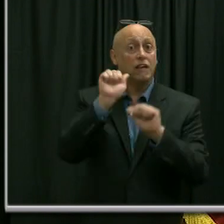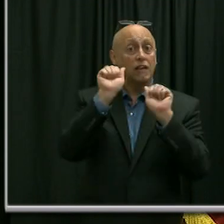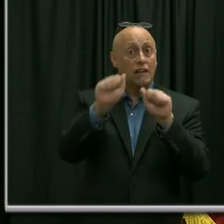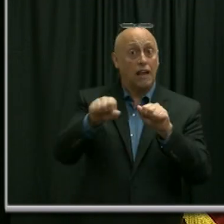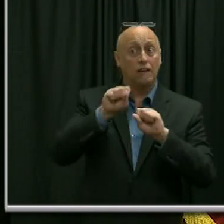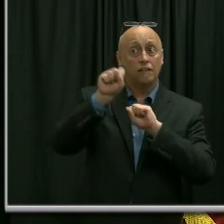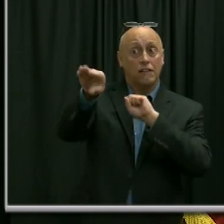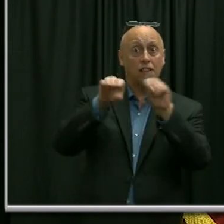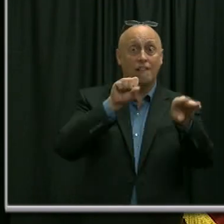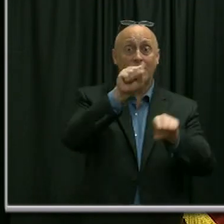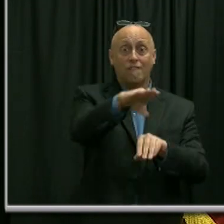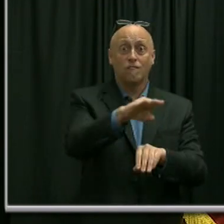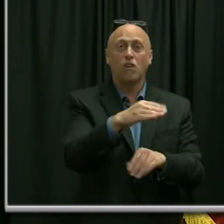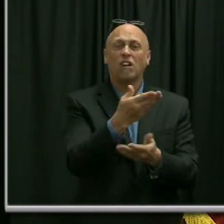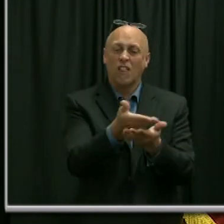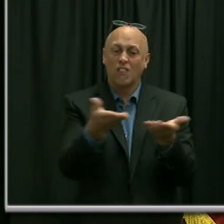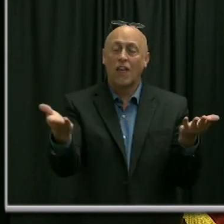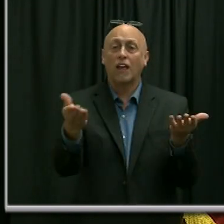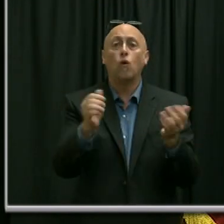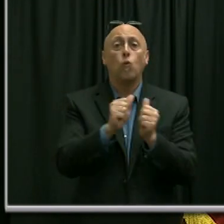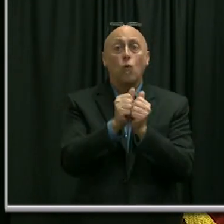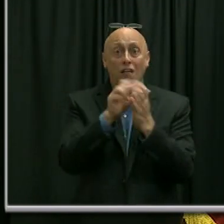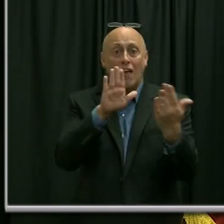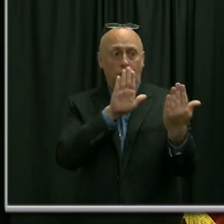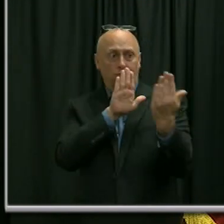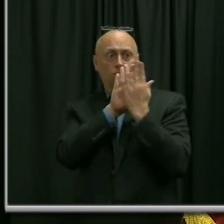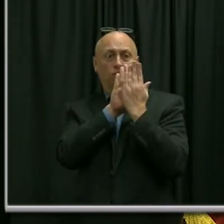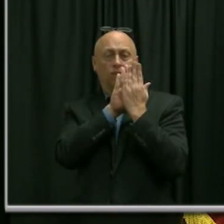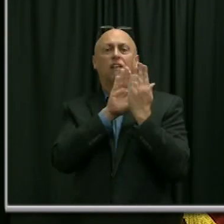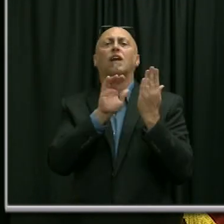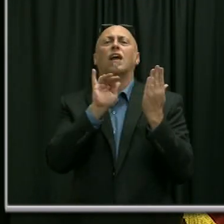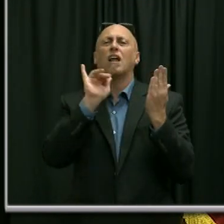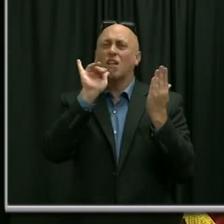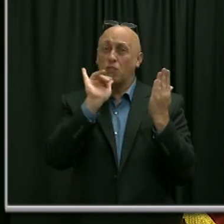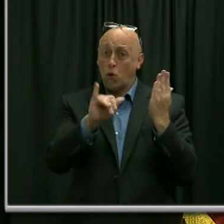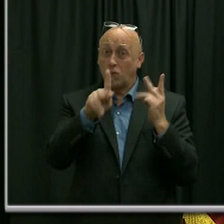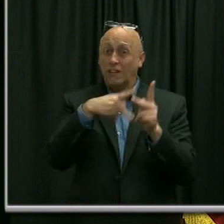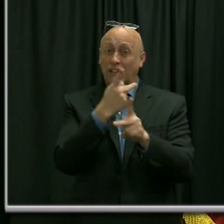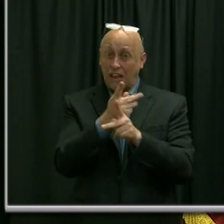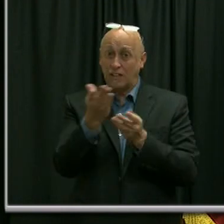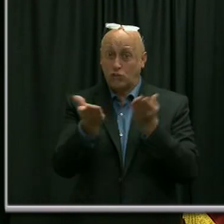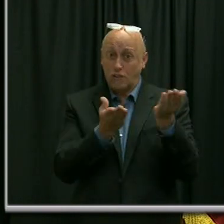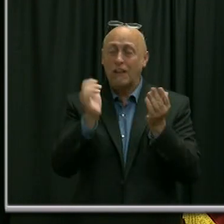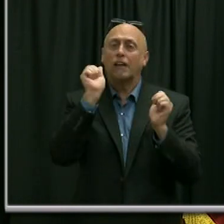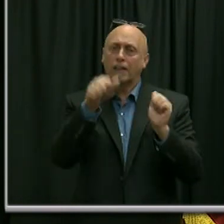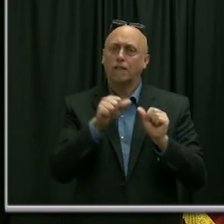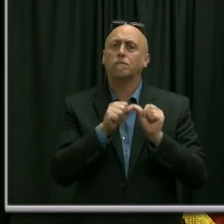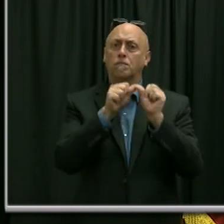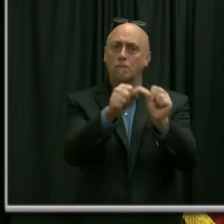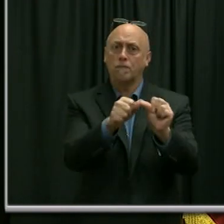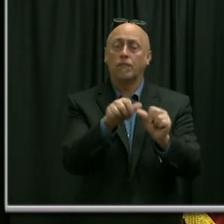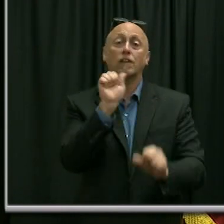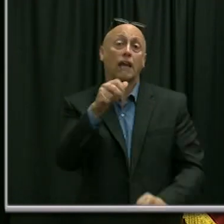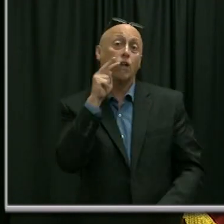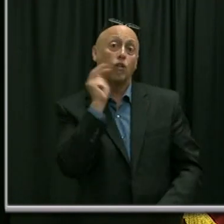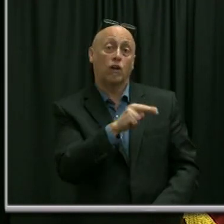DELIVER GOODS SAFELY WITHOUT FACE TO FACE CONTACT CAN BE CONTINUED YOU CAN FIND A